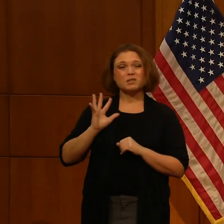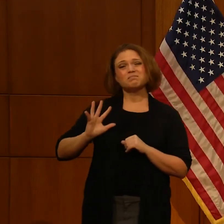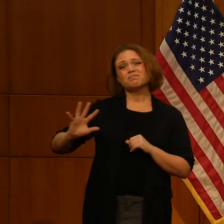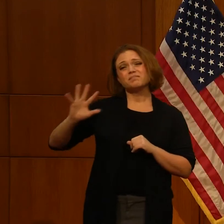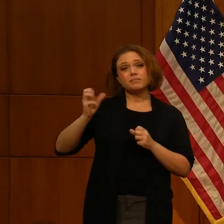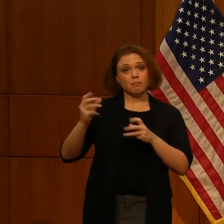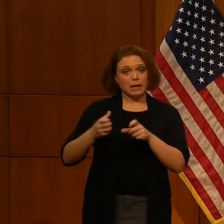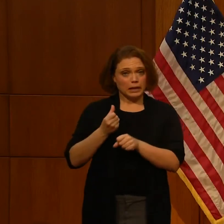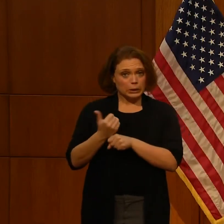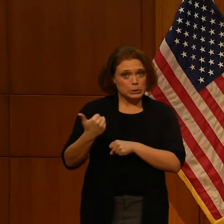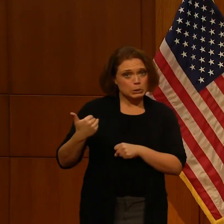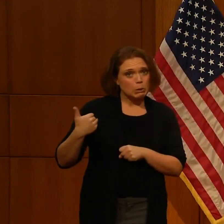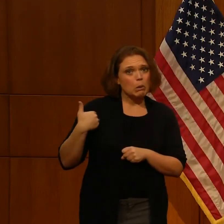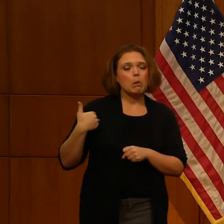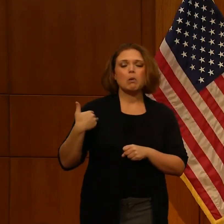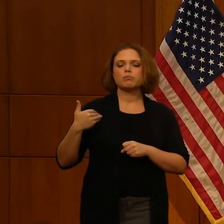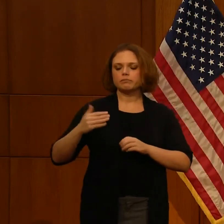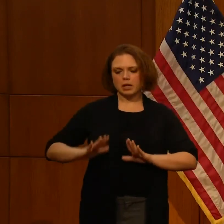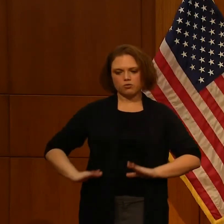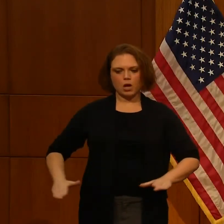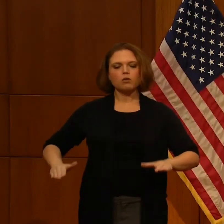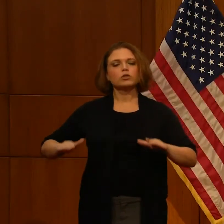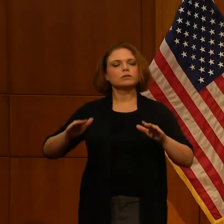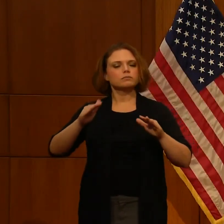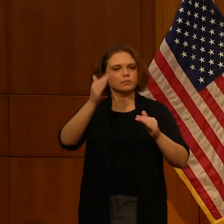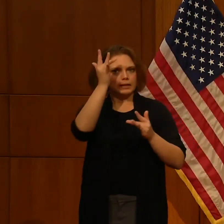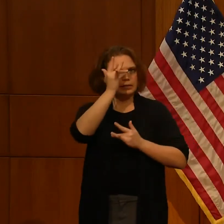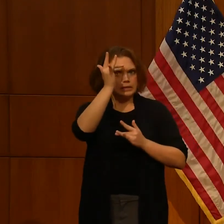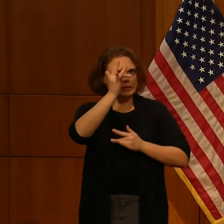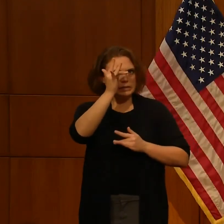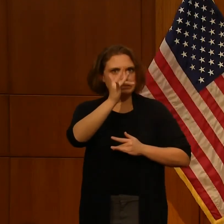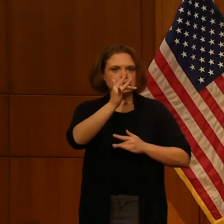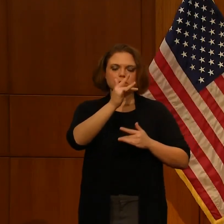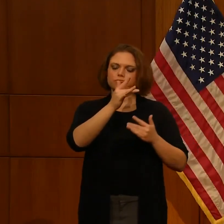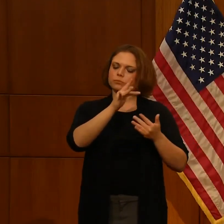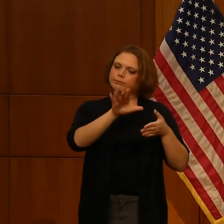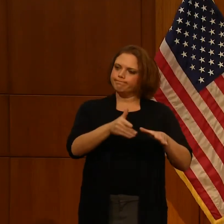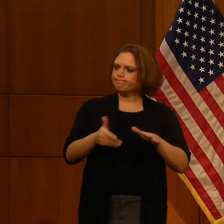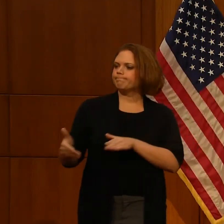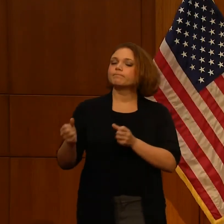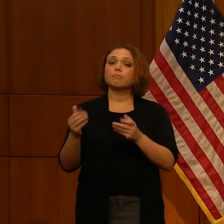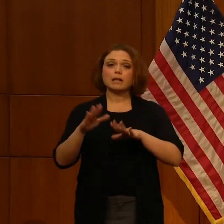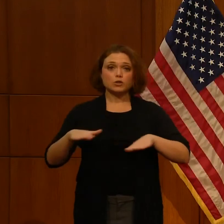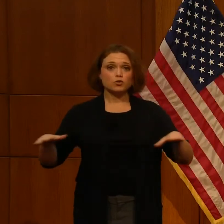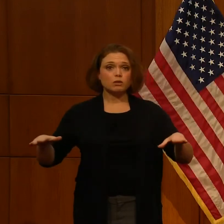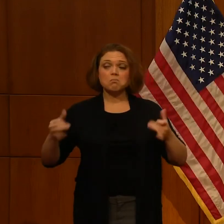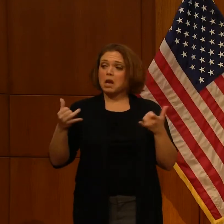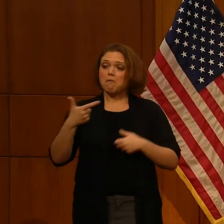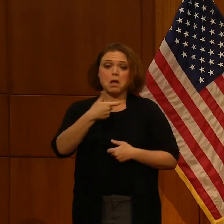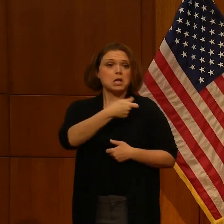CHILDHOOD DISEASES KILLED COUNTLESS CHILDREN YEARS AGO.